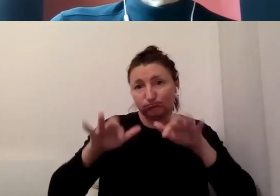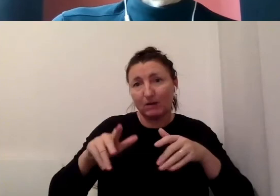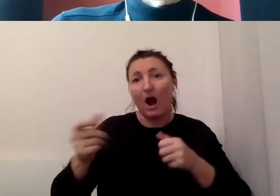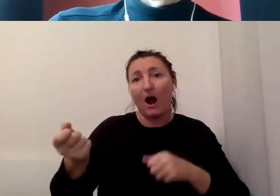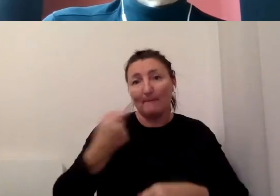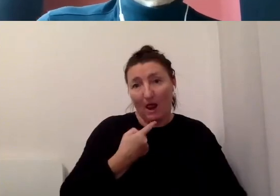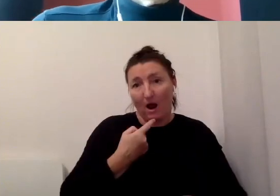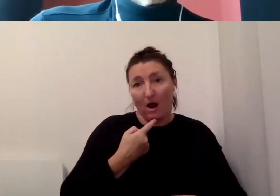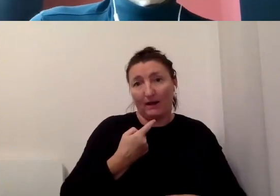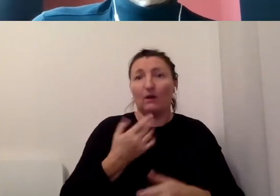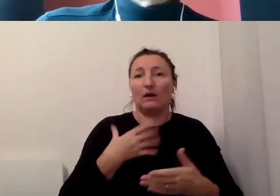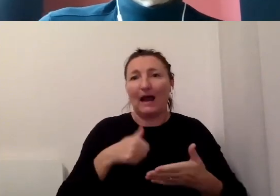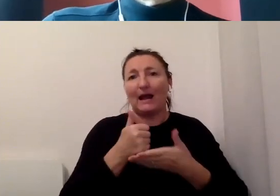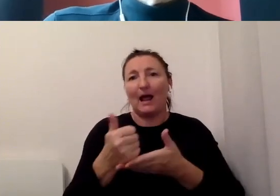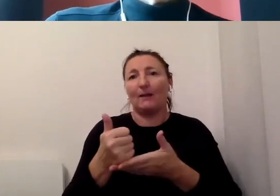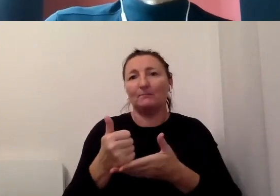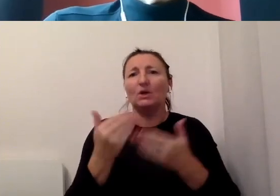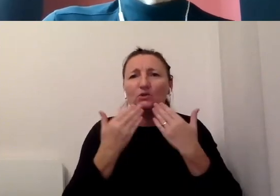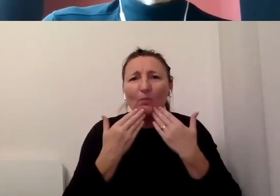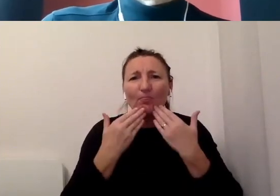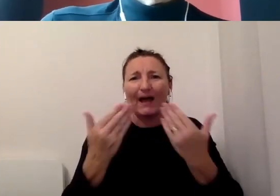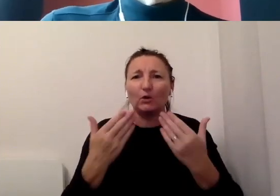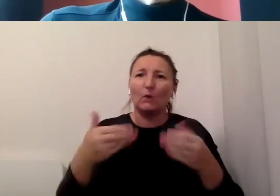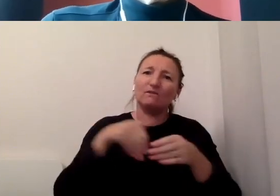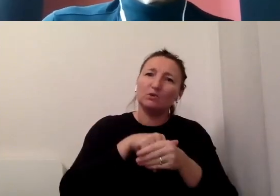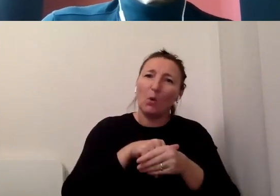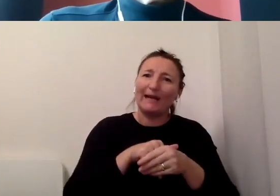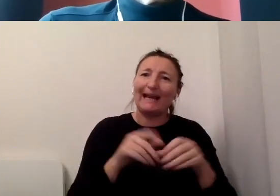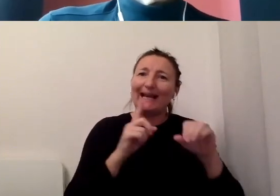me today, Quilliass and Joy, it's great to hear how much you're enjoying the programme.